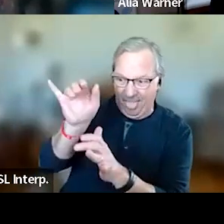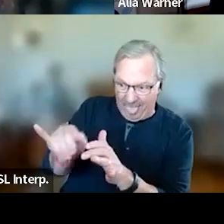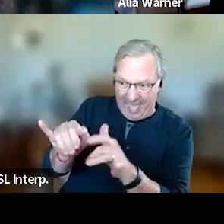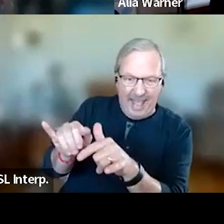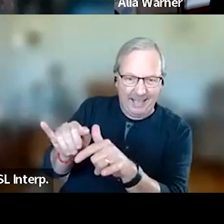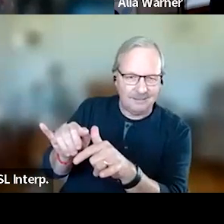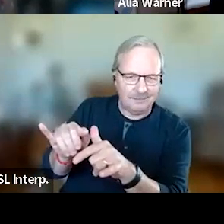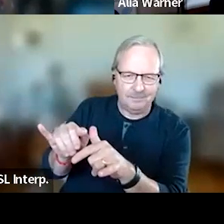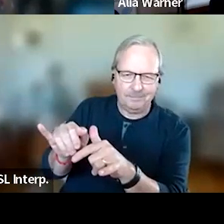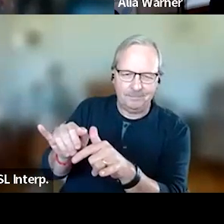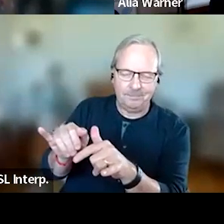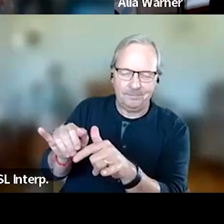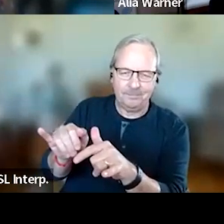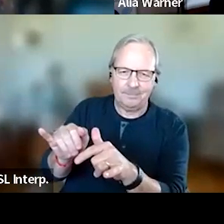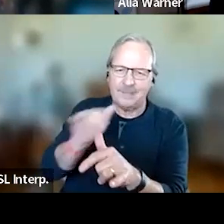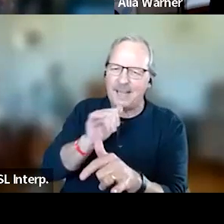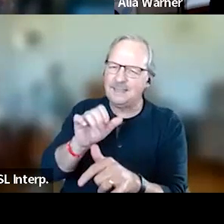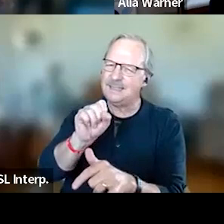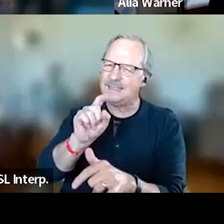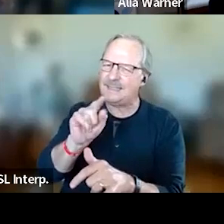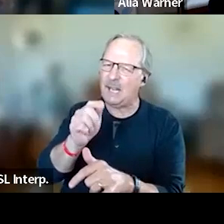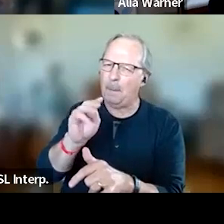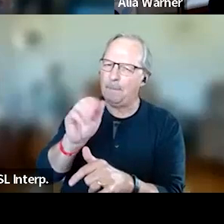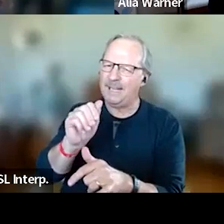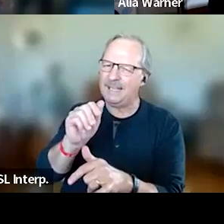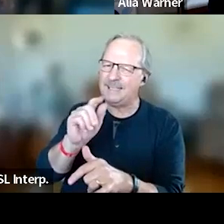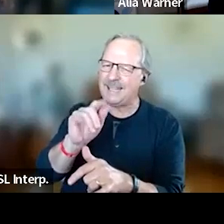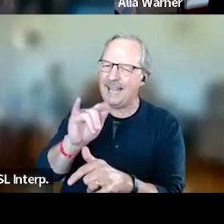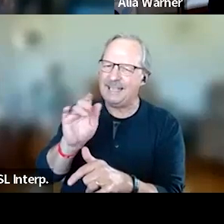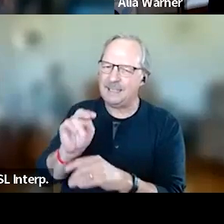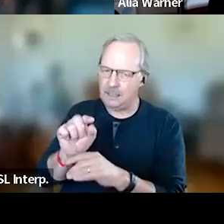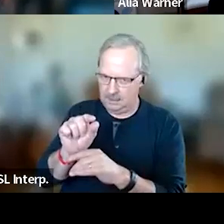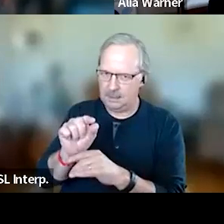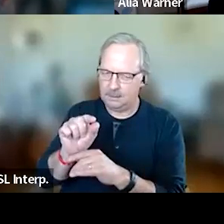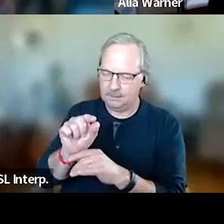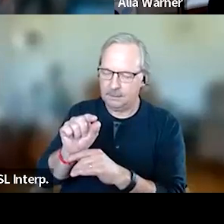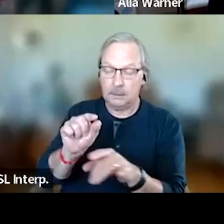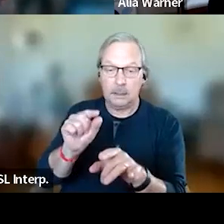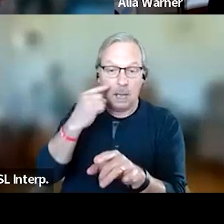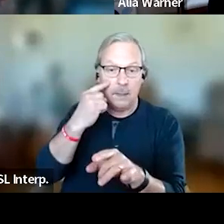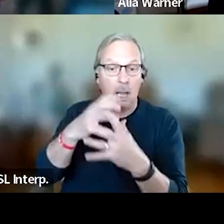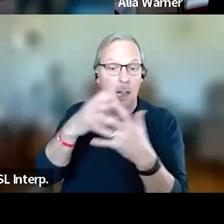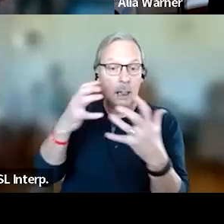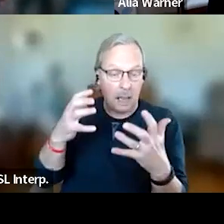is really self-stigmatizing and stigmatizing, I think a lot of service users